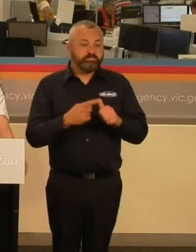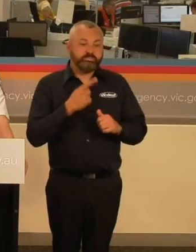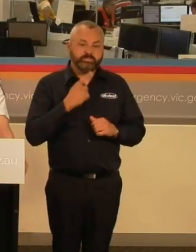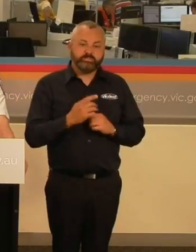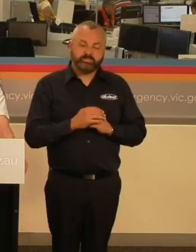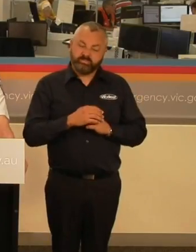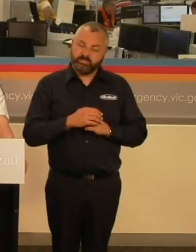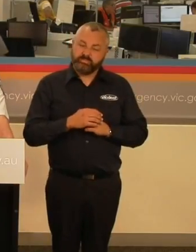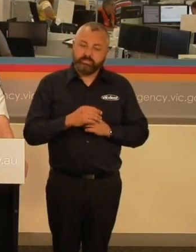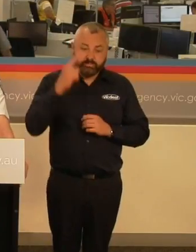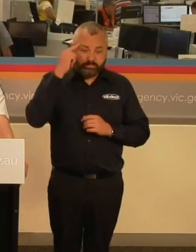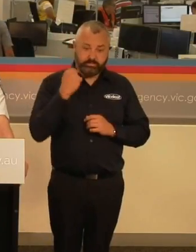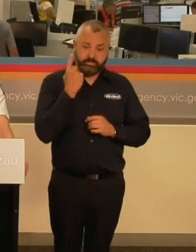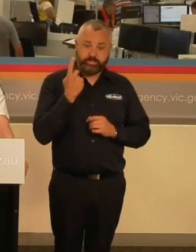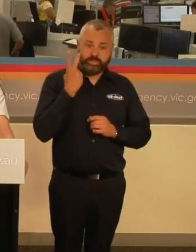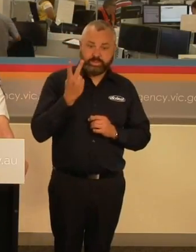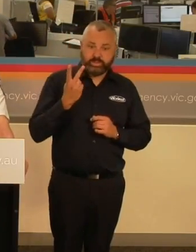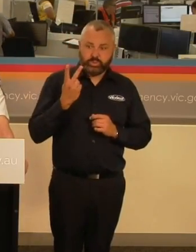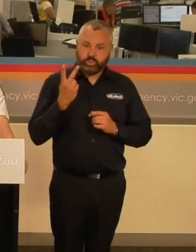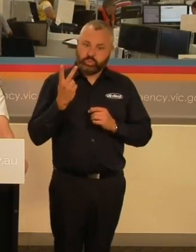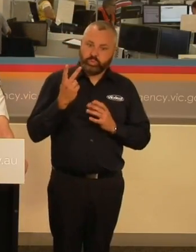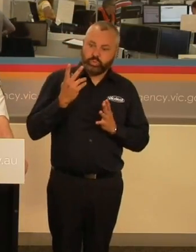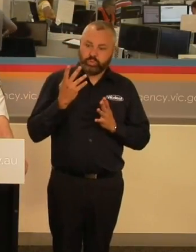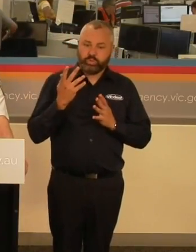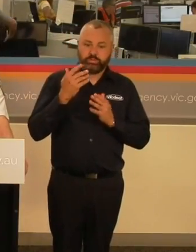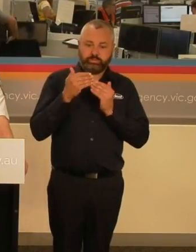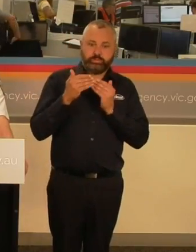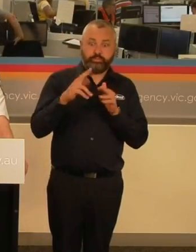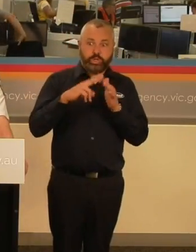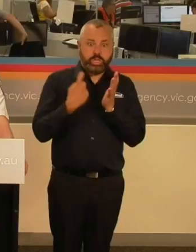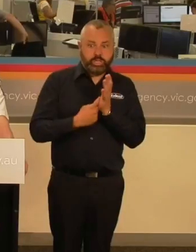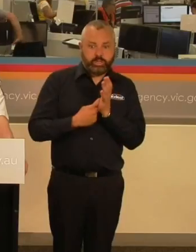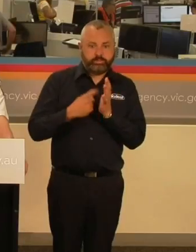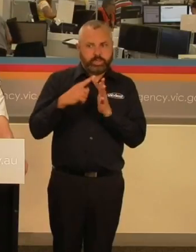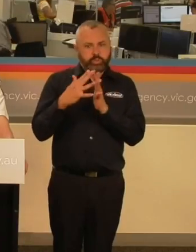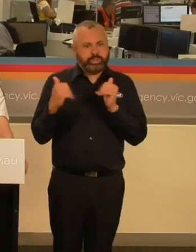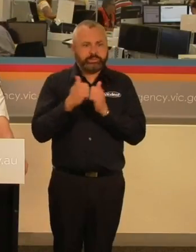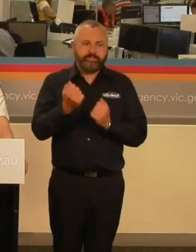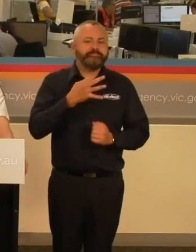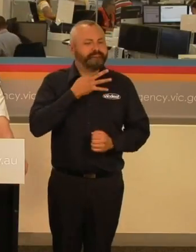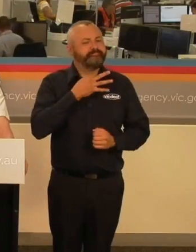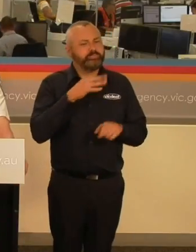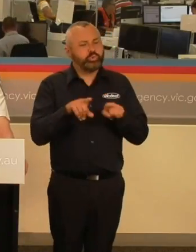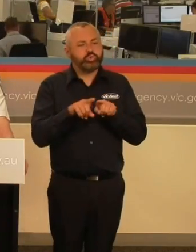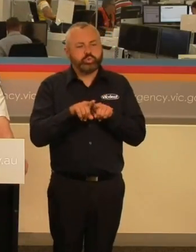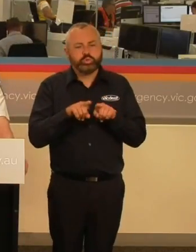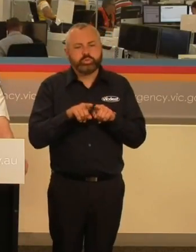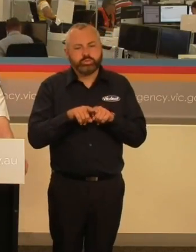few days so it's not just the weekend, Friday's the critical day but reaches into the weekend is a good thing to do so planning your travel planning where